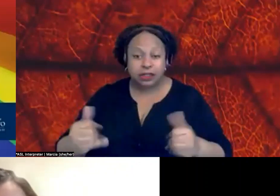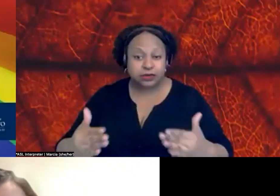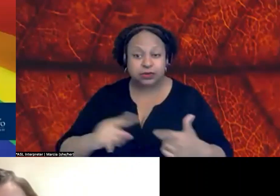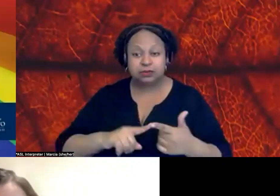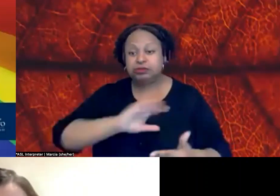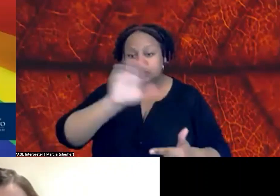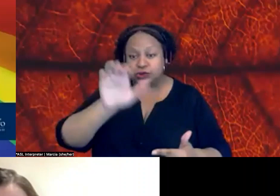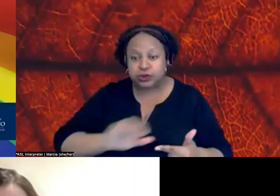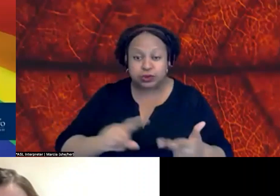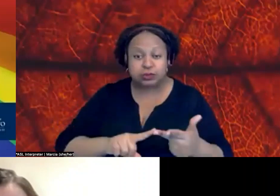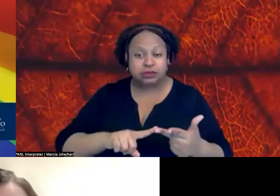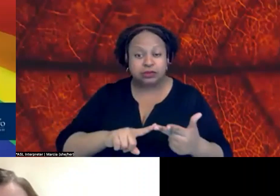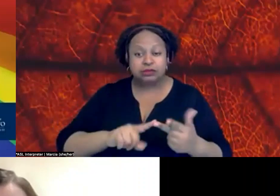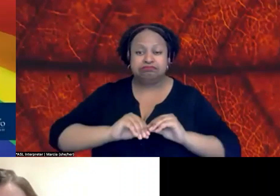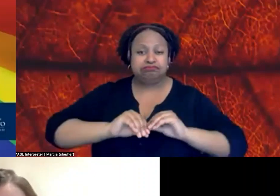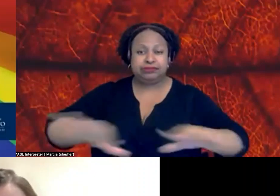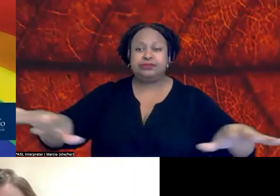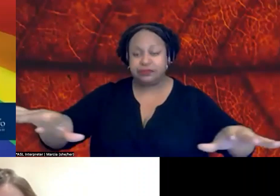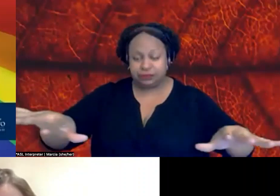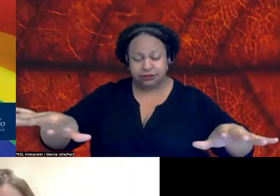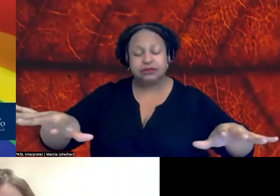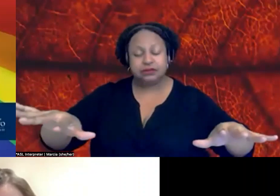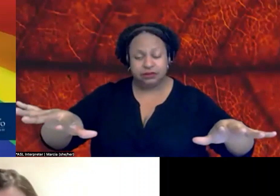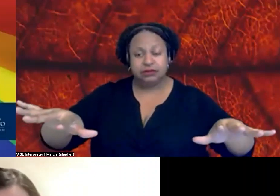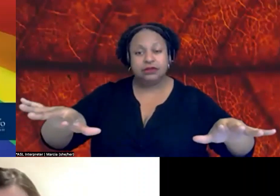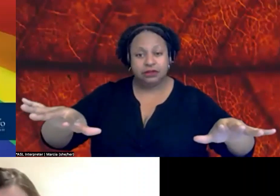just about everywhere in a way that works for everyone.